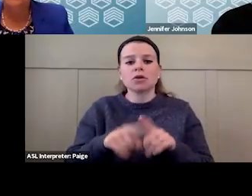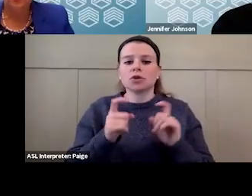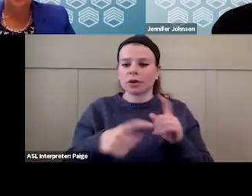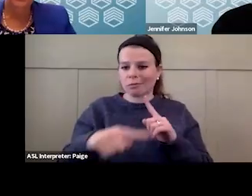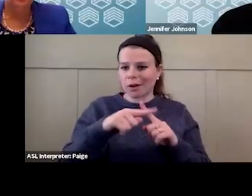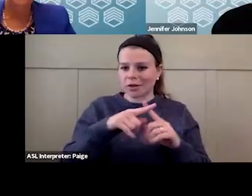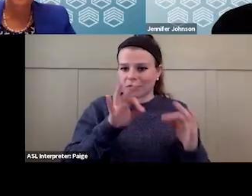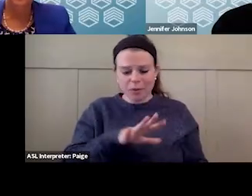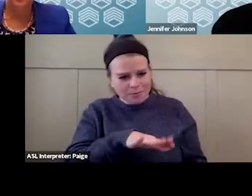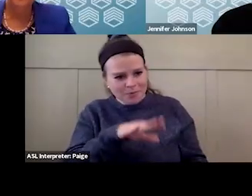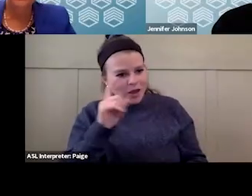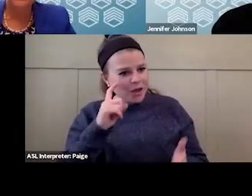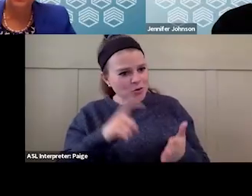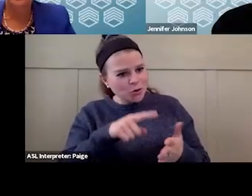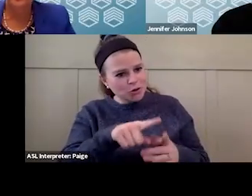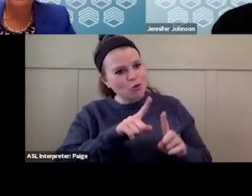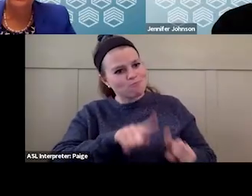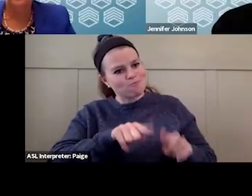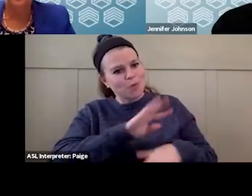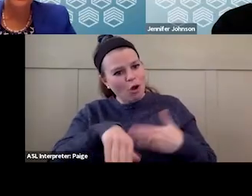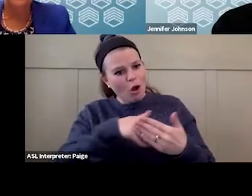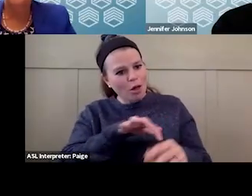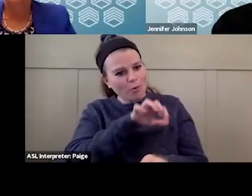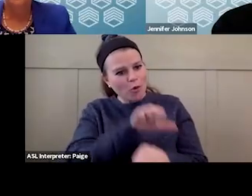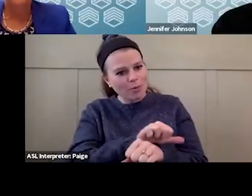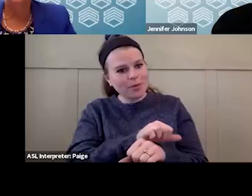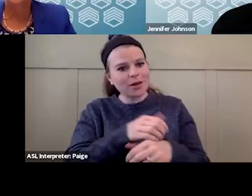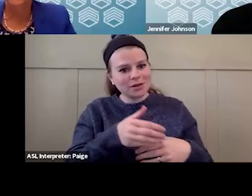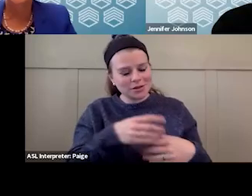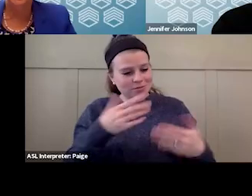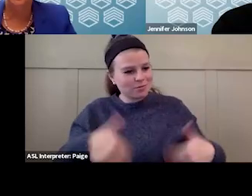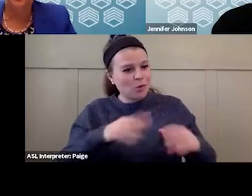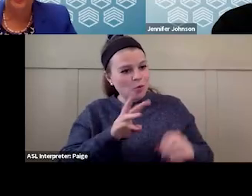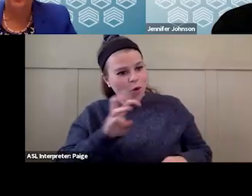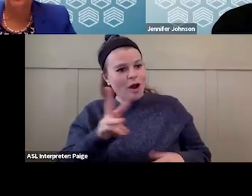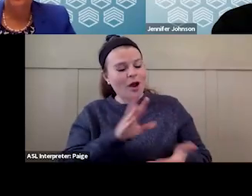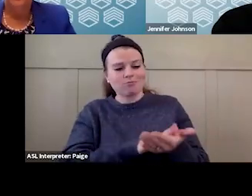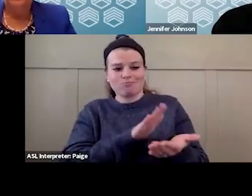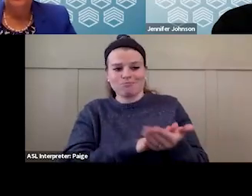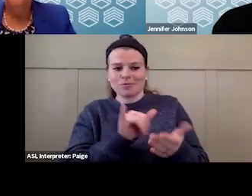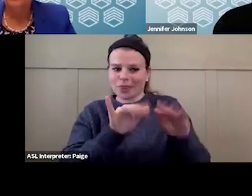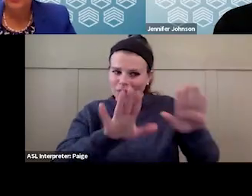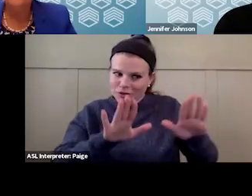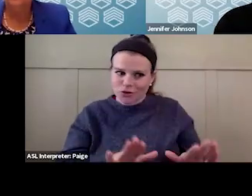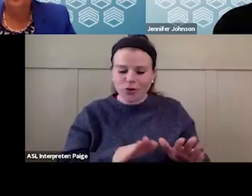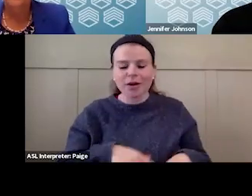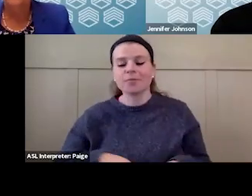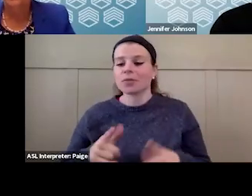"Hey, I saw you made all of your appointments, um, between the last court date and now. Wow, that's really terrific." Um, and then ask them, what did